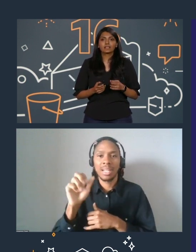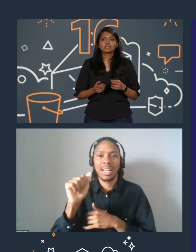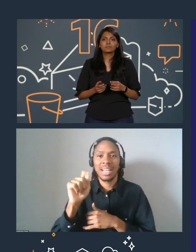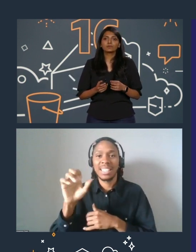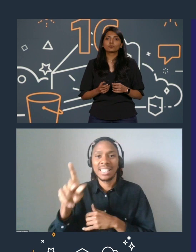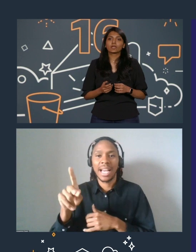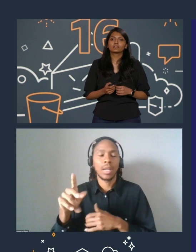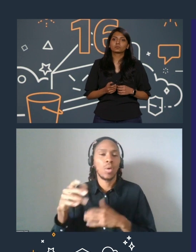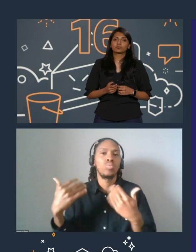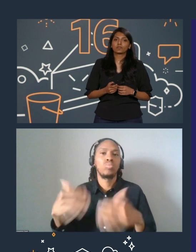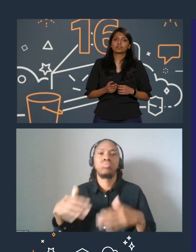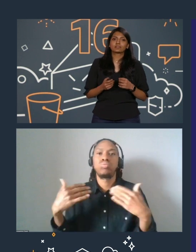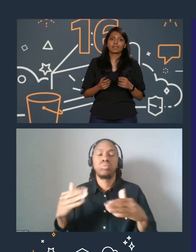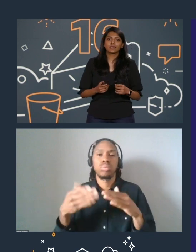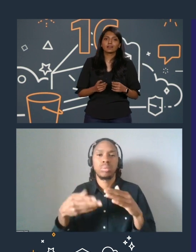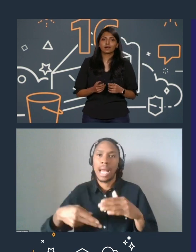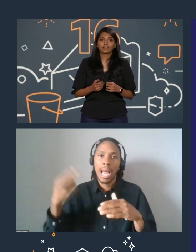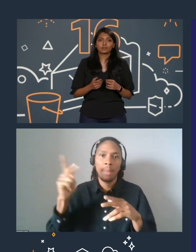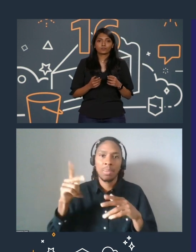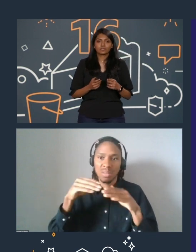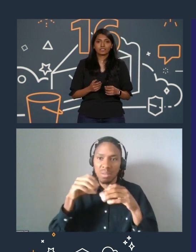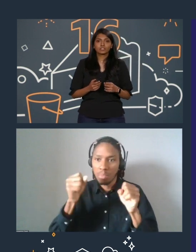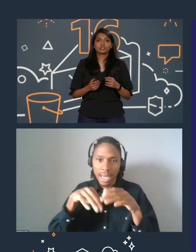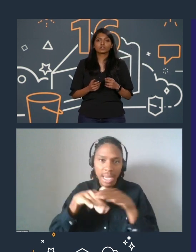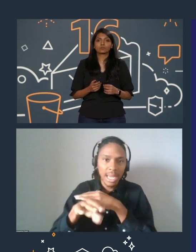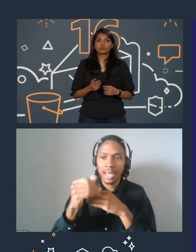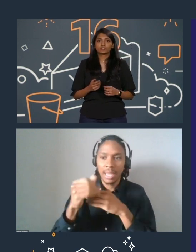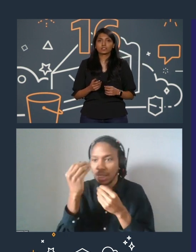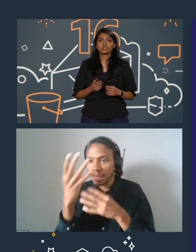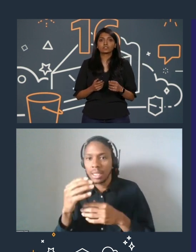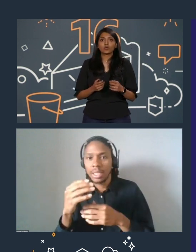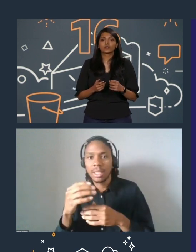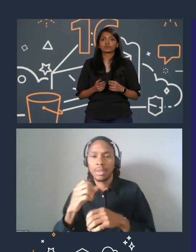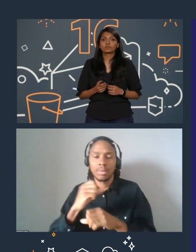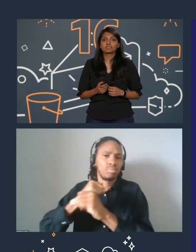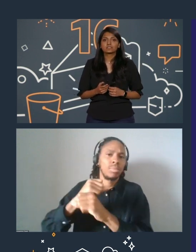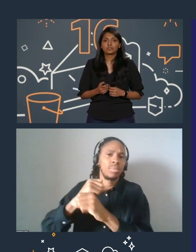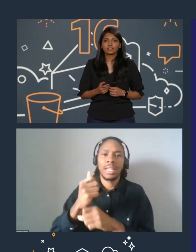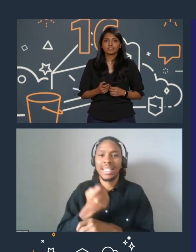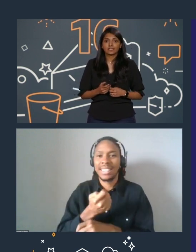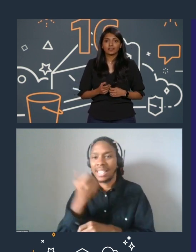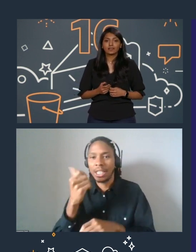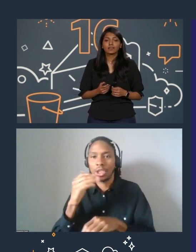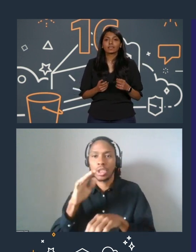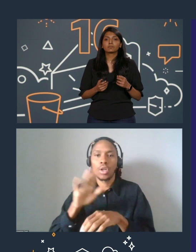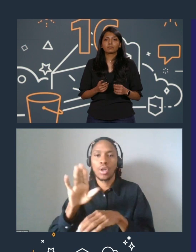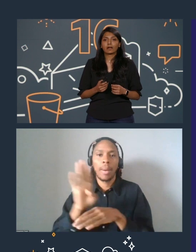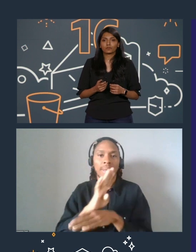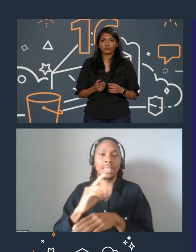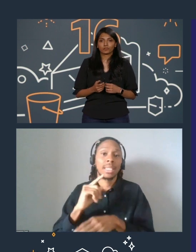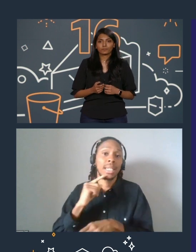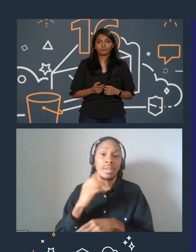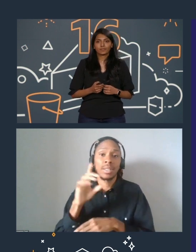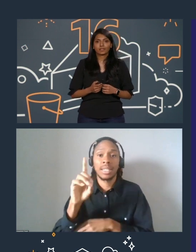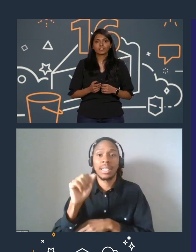a simple way to prevent any kind of deletions or mutations on your business critical data can be powerful.